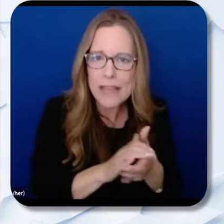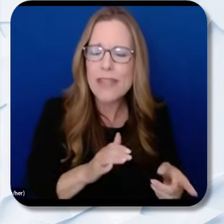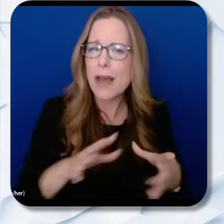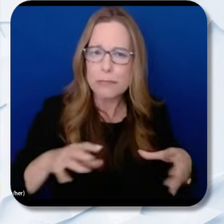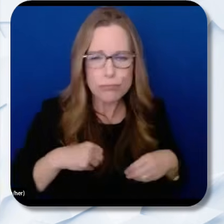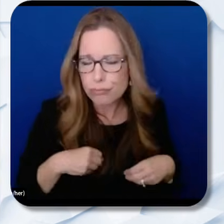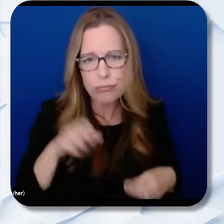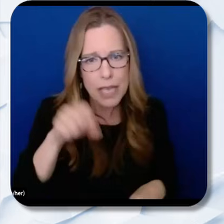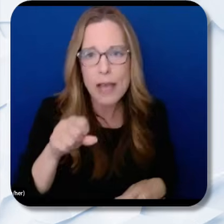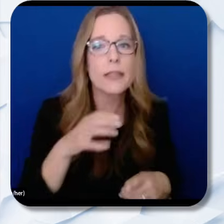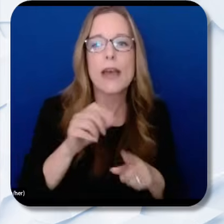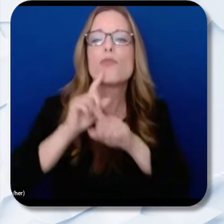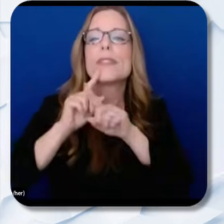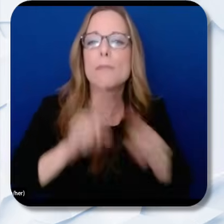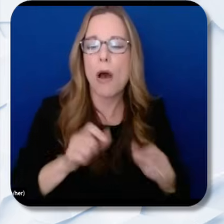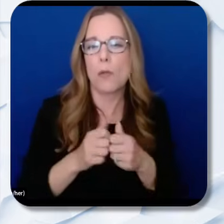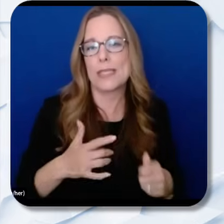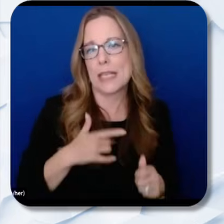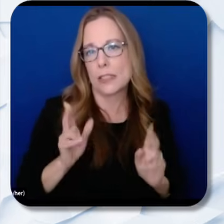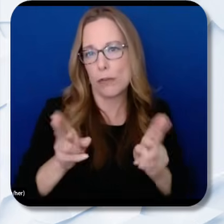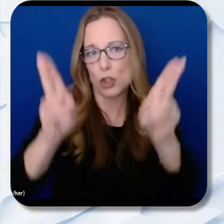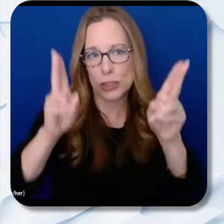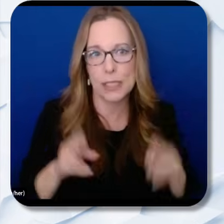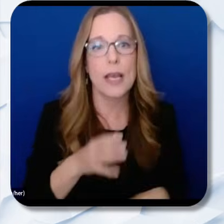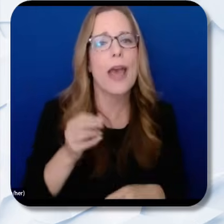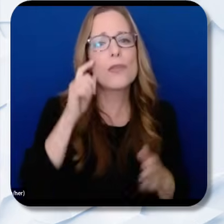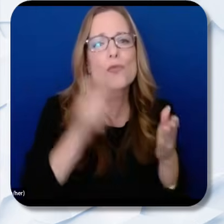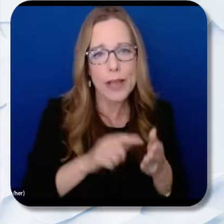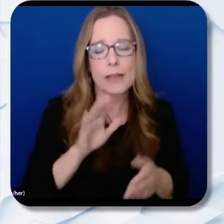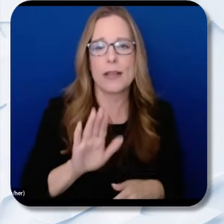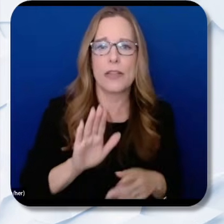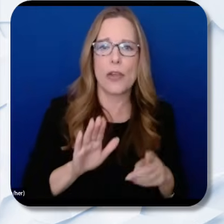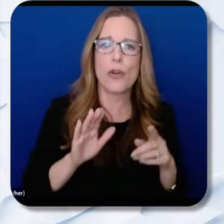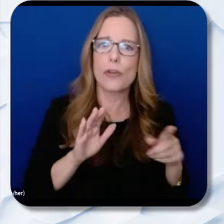of the crisis they're experiencing, or how difficult it was to open up.